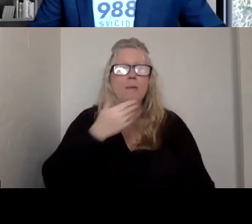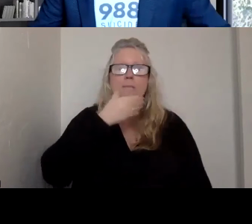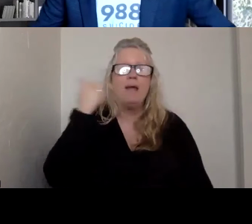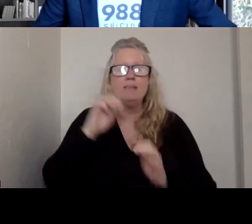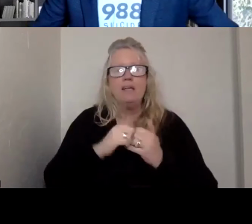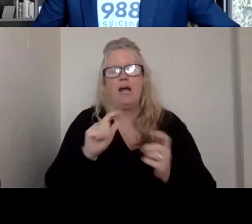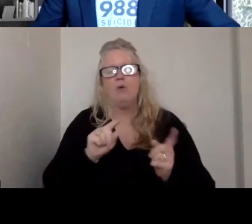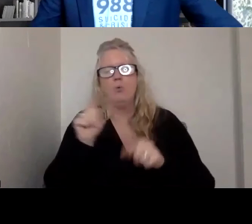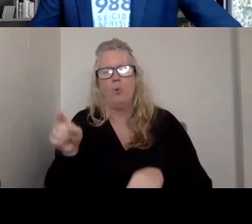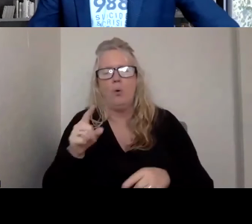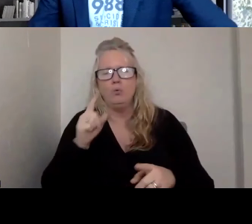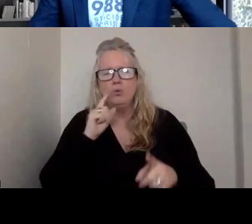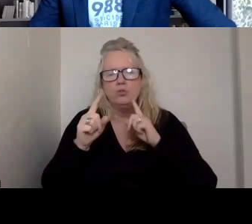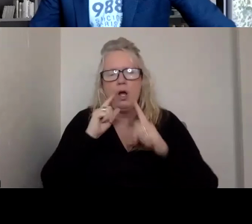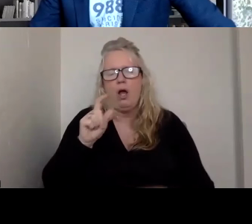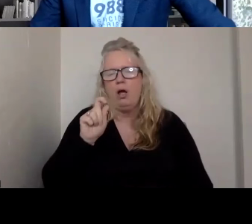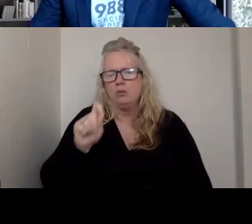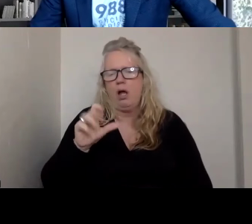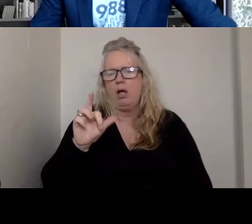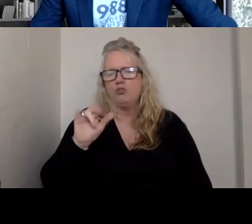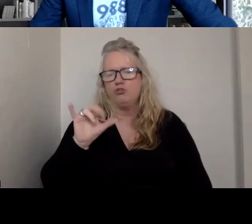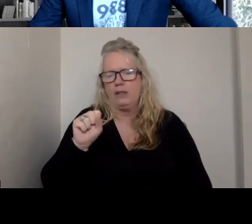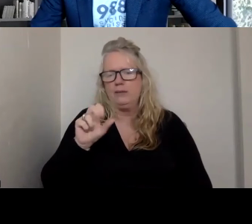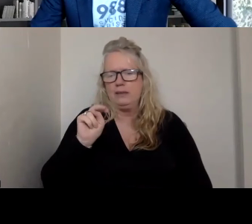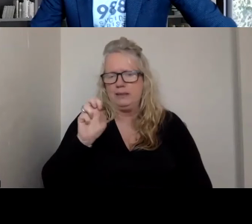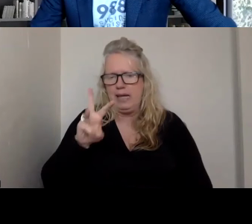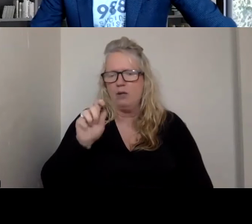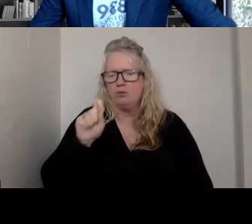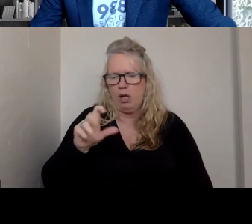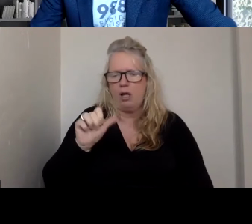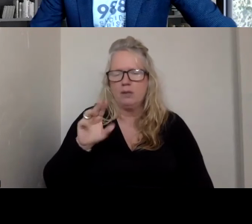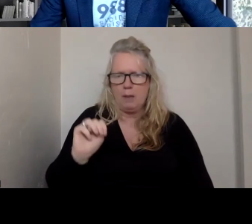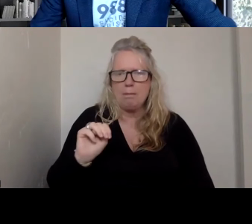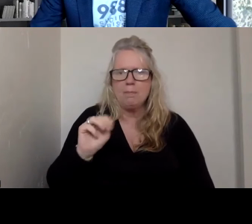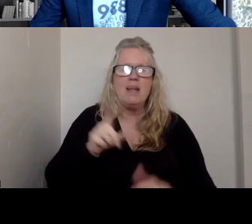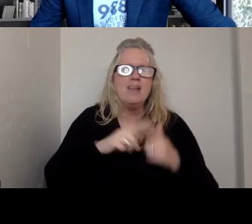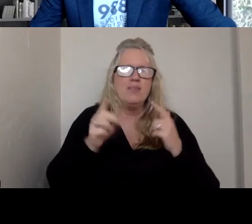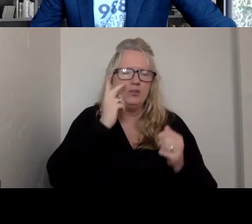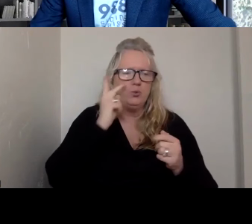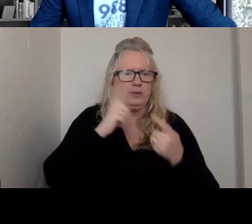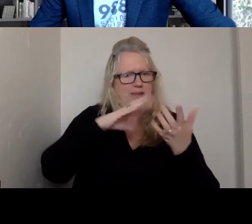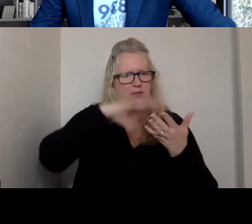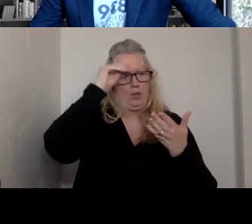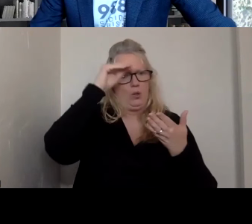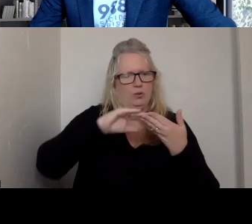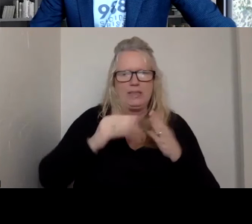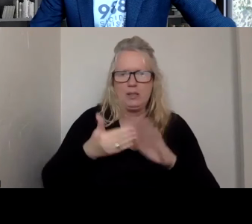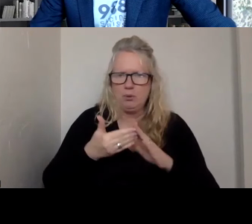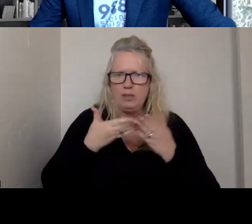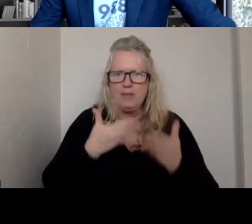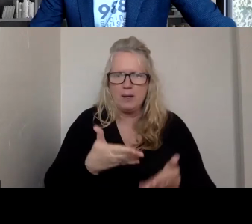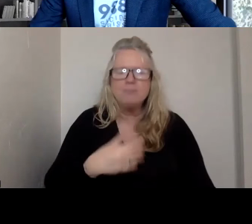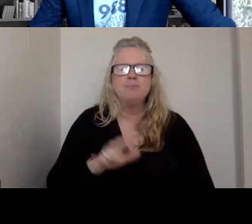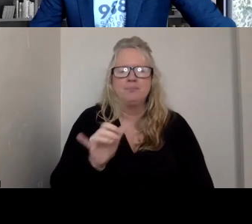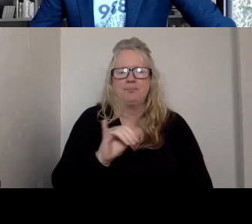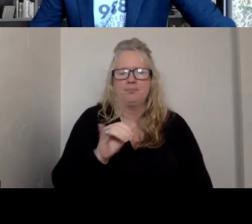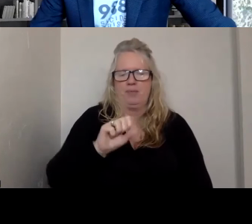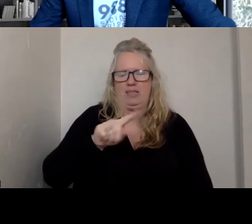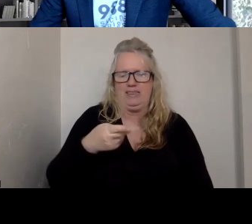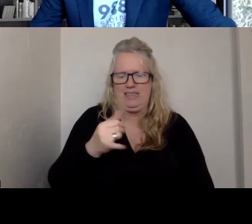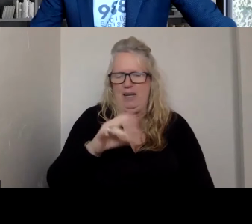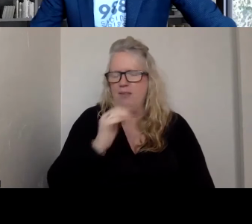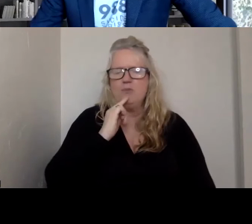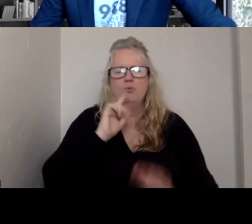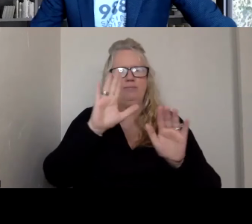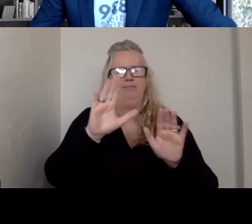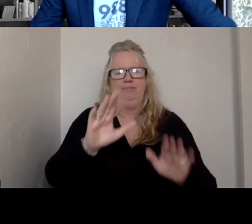TALK.CRISISNOW.COM. YOU WILL SEE THE TAB AND STEPHANIE'S ARTICLES.